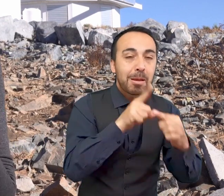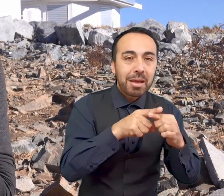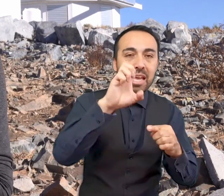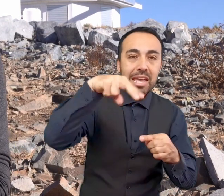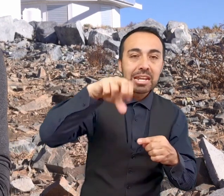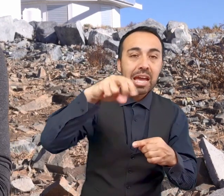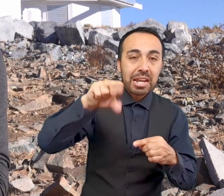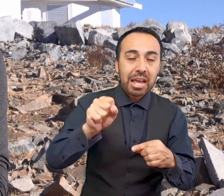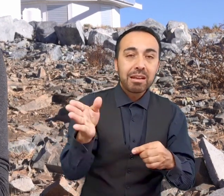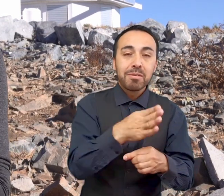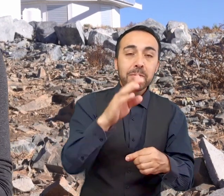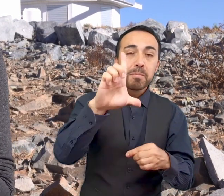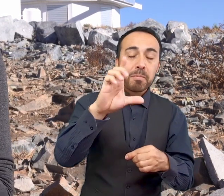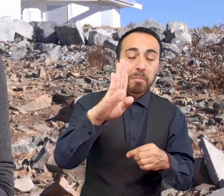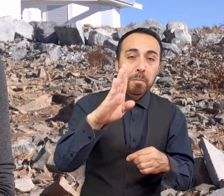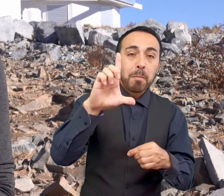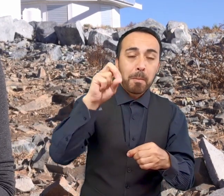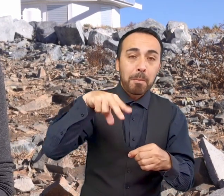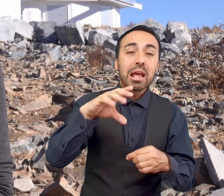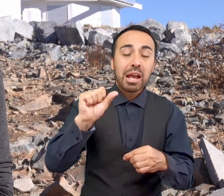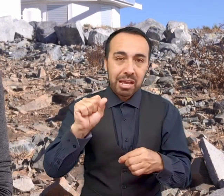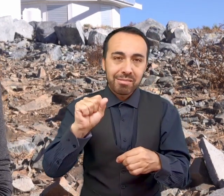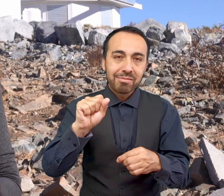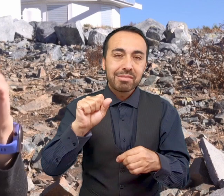the white dwarf to form a planetary nebula.